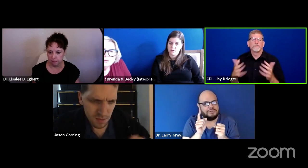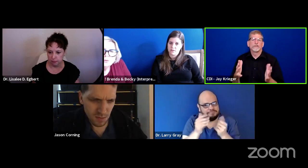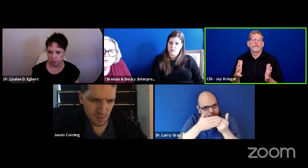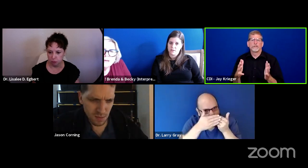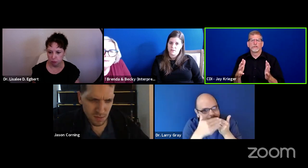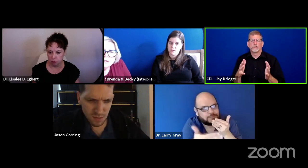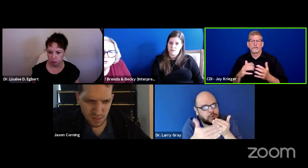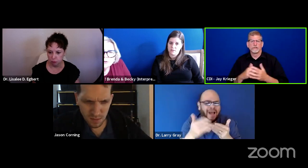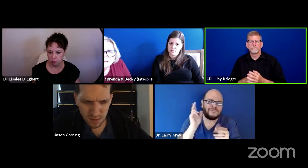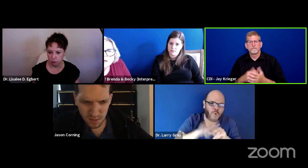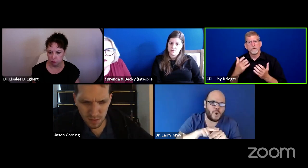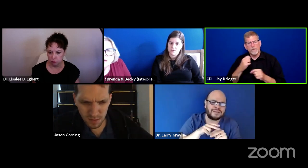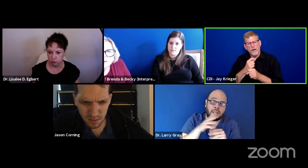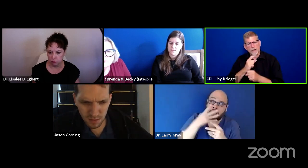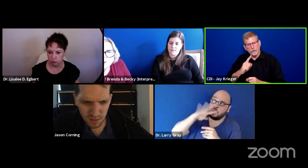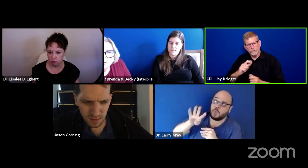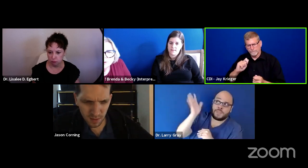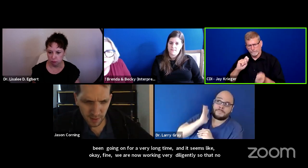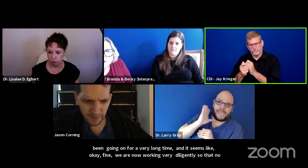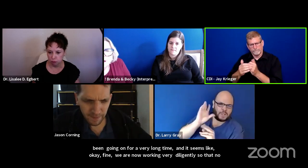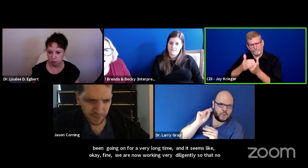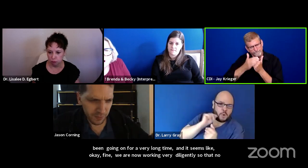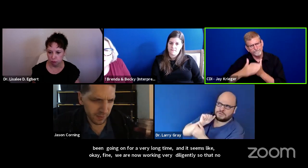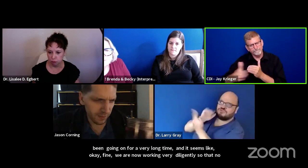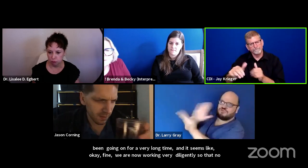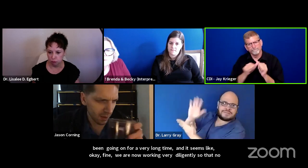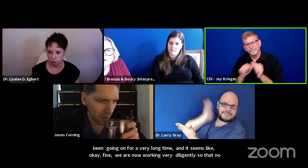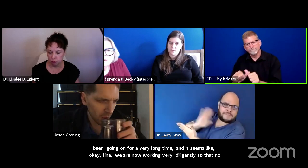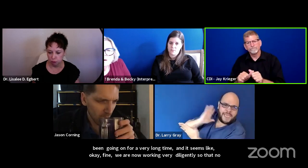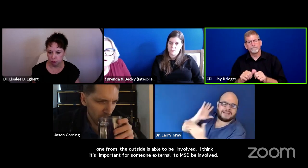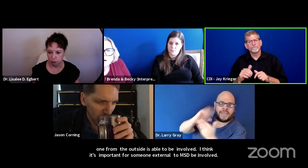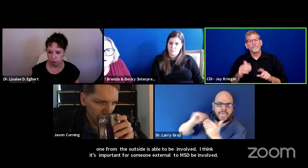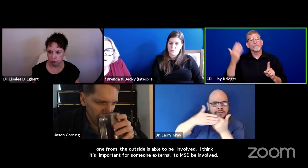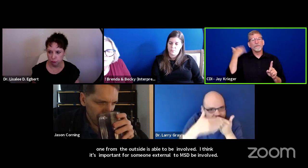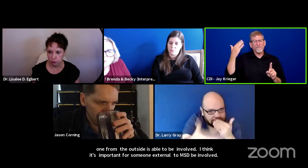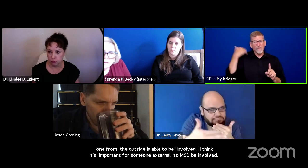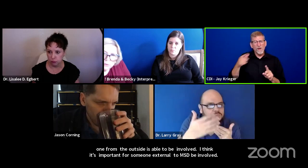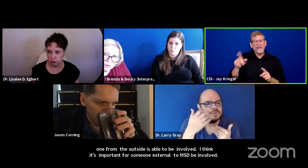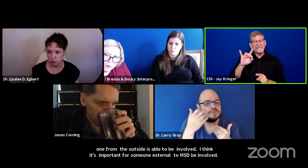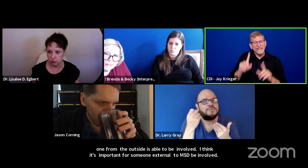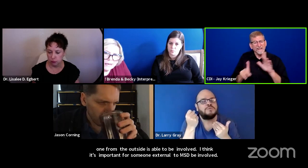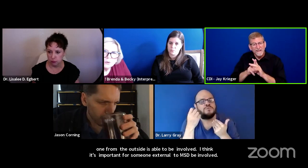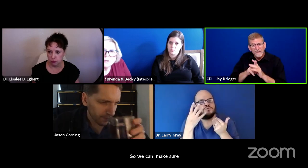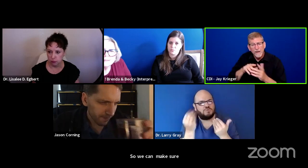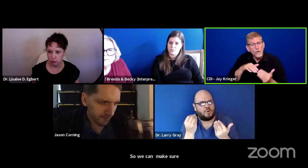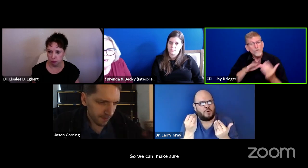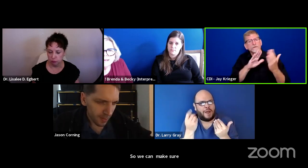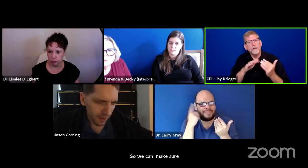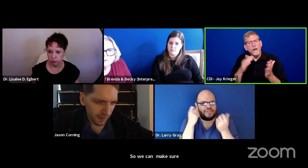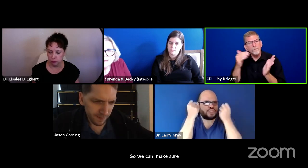So we can make sure that going forward, we of course have to address the past, what's